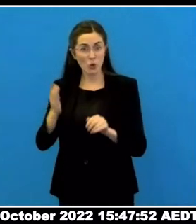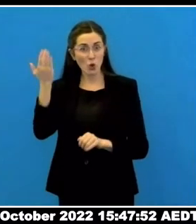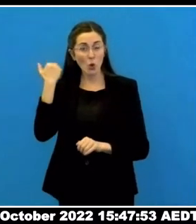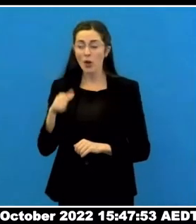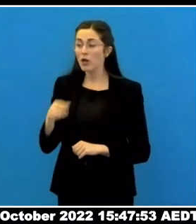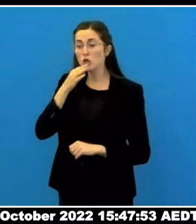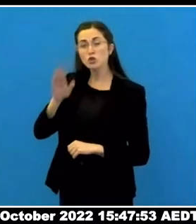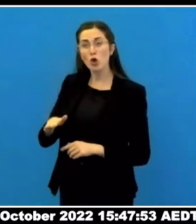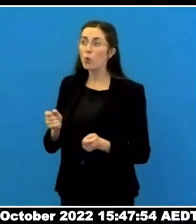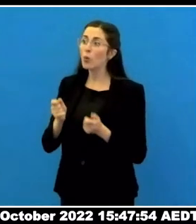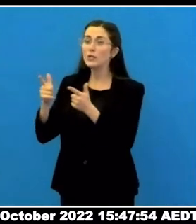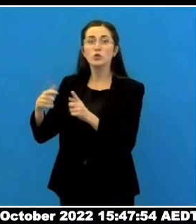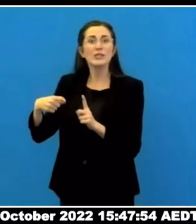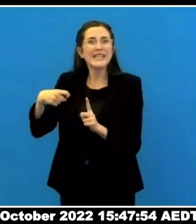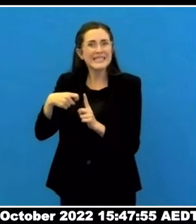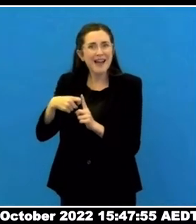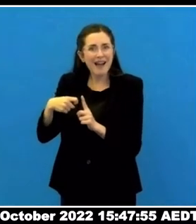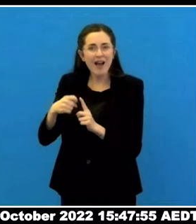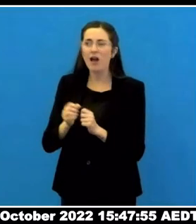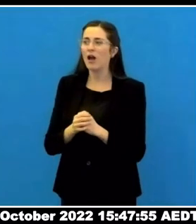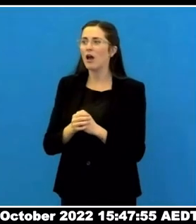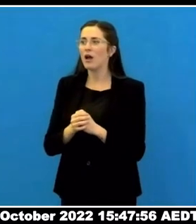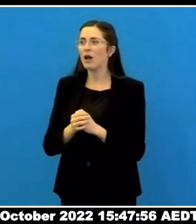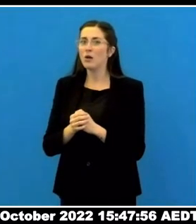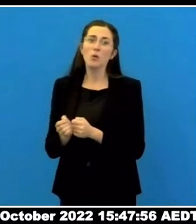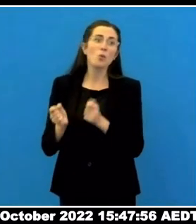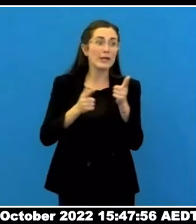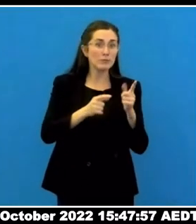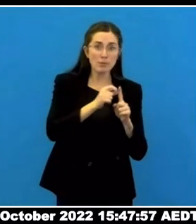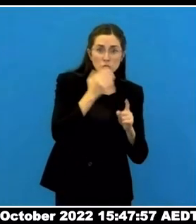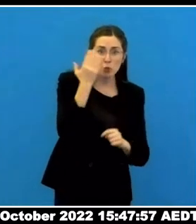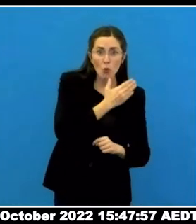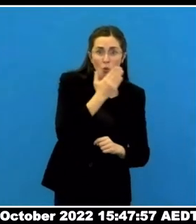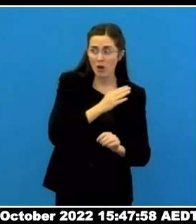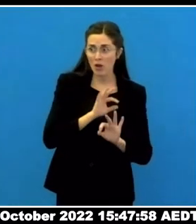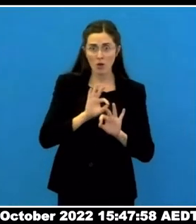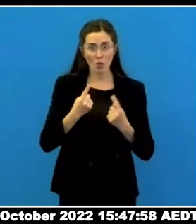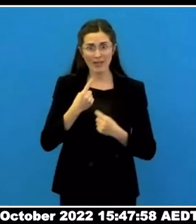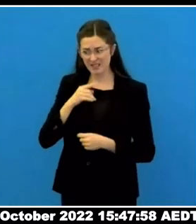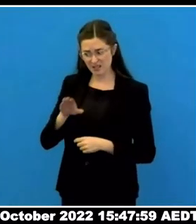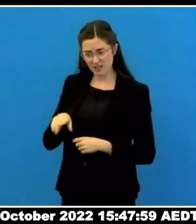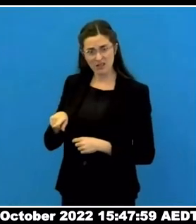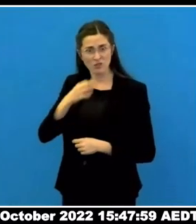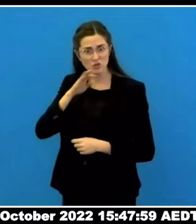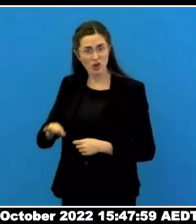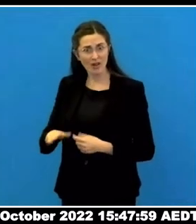went to kinder, maternity childcare, school, and no one told her that that child has a disability.